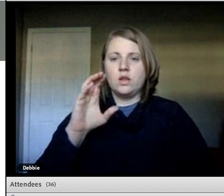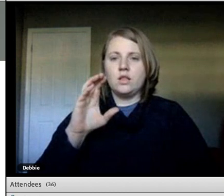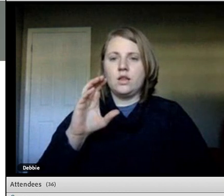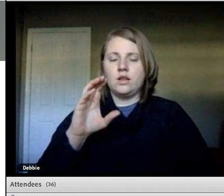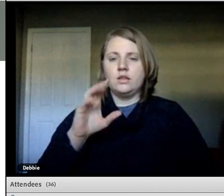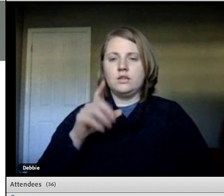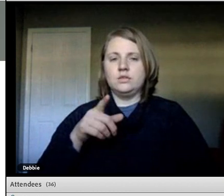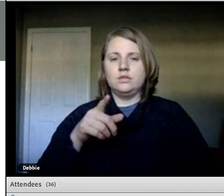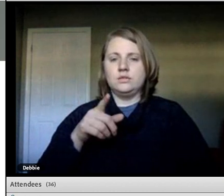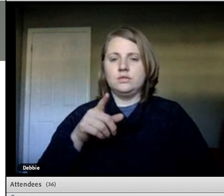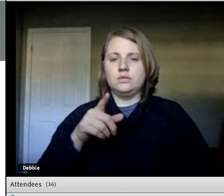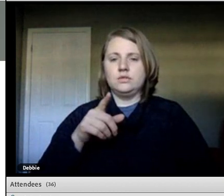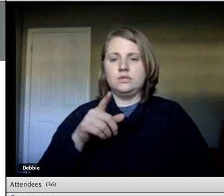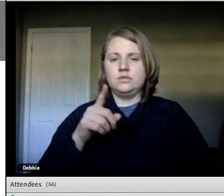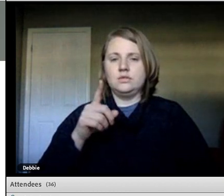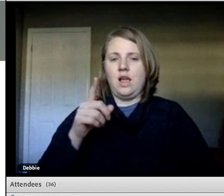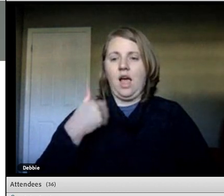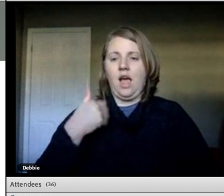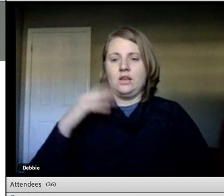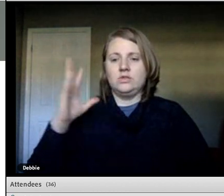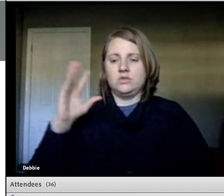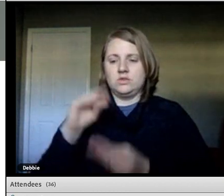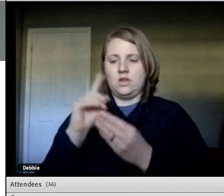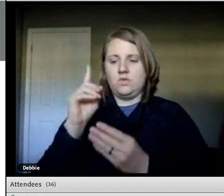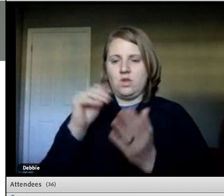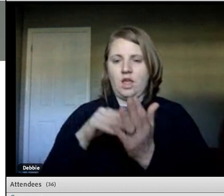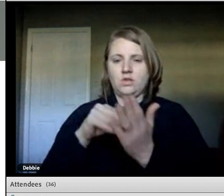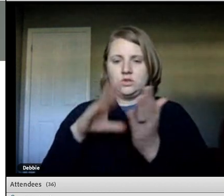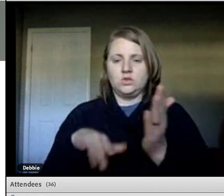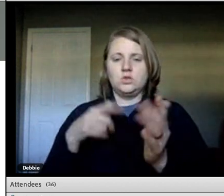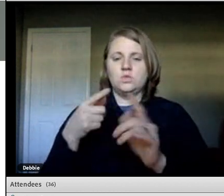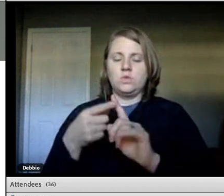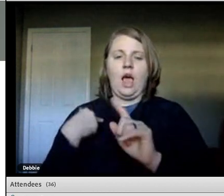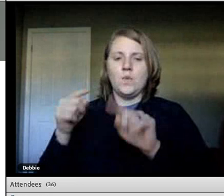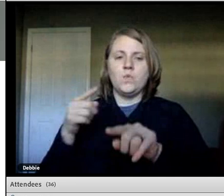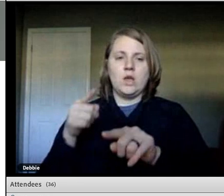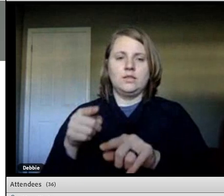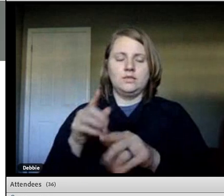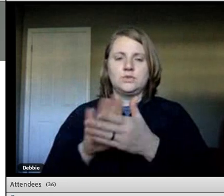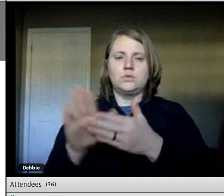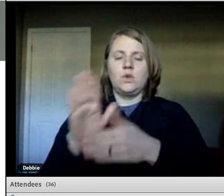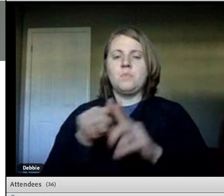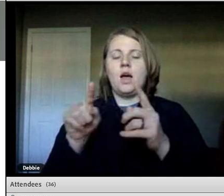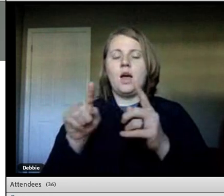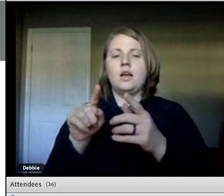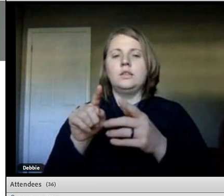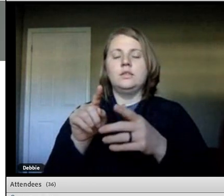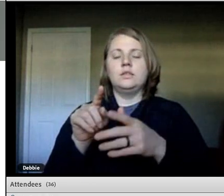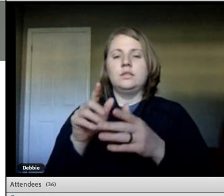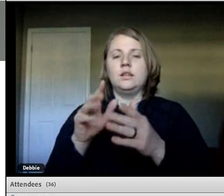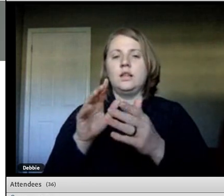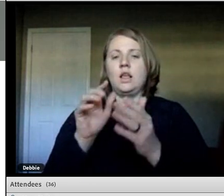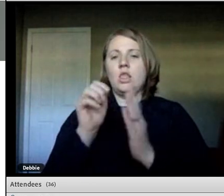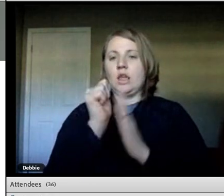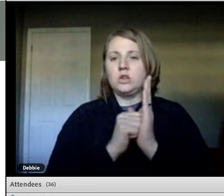1,000 students when I went there. Anyway, so the agenda today is, we're going to just talk